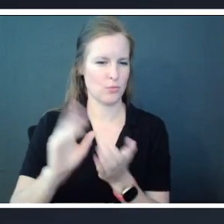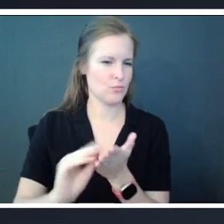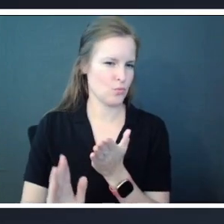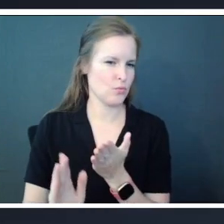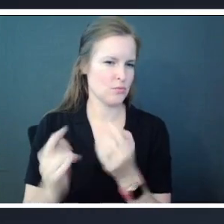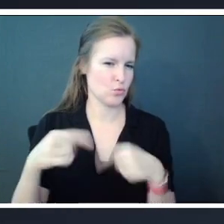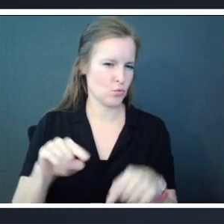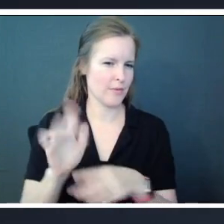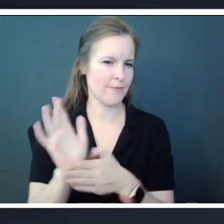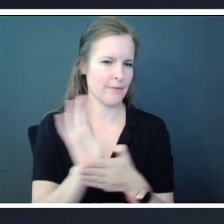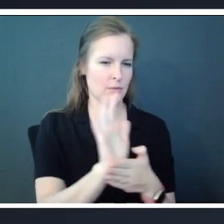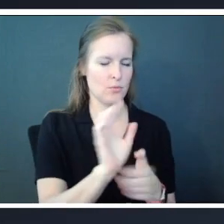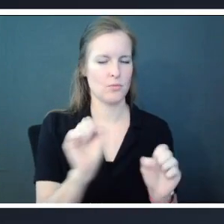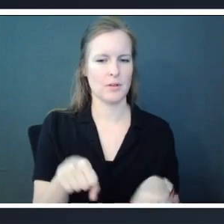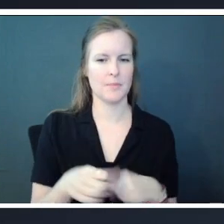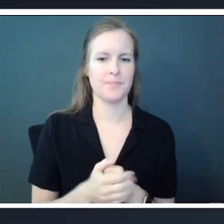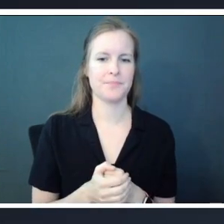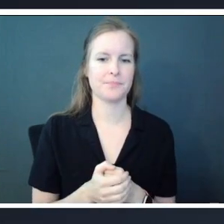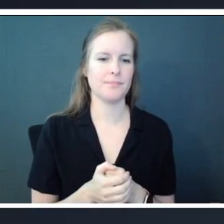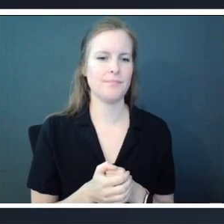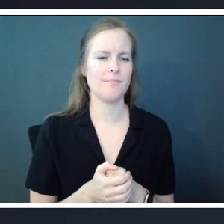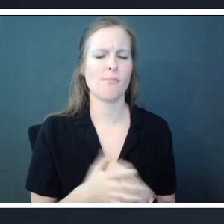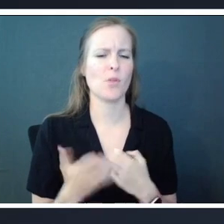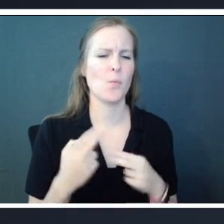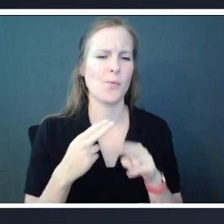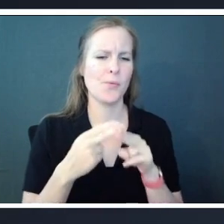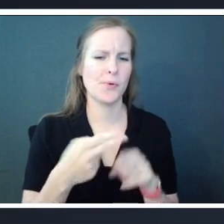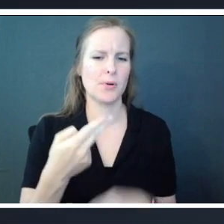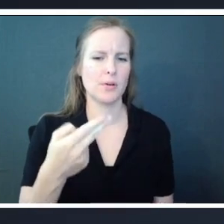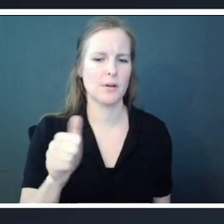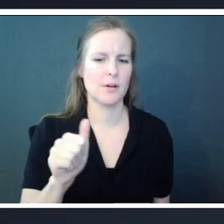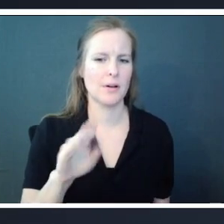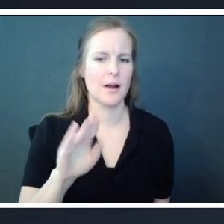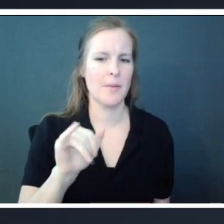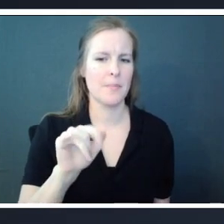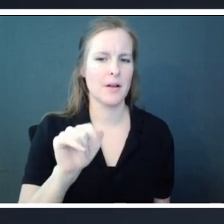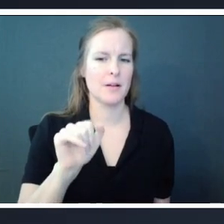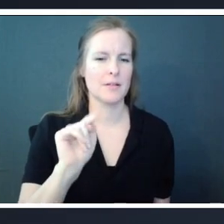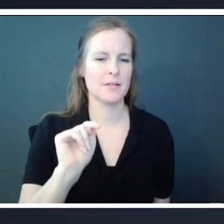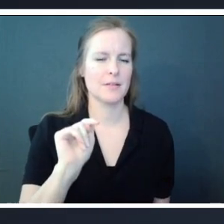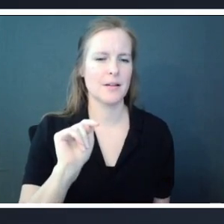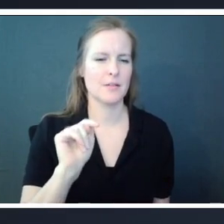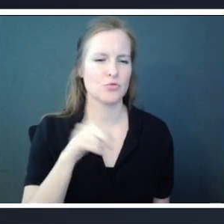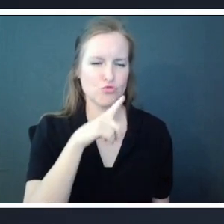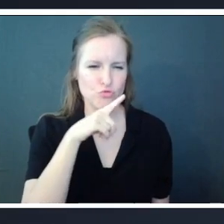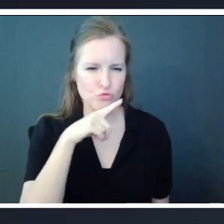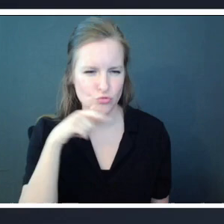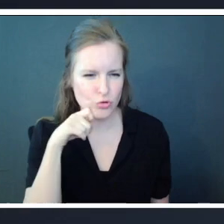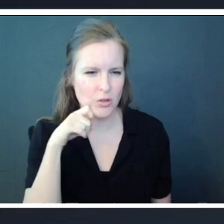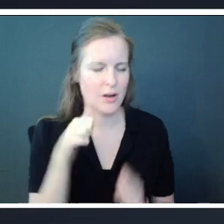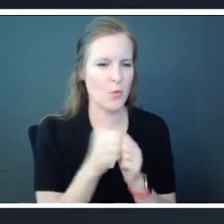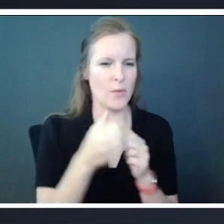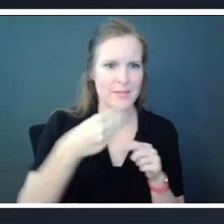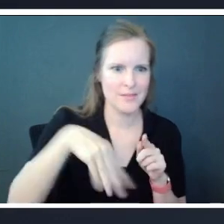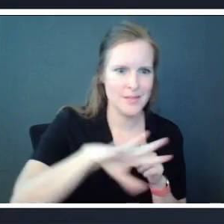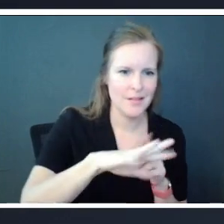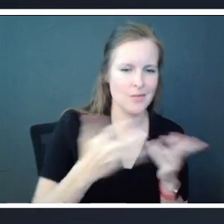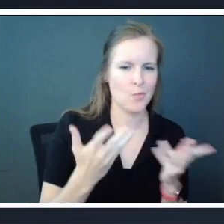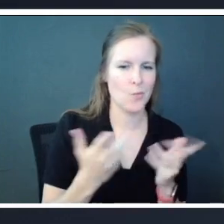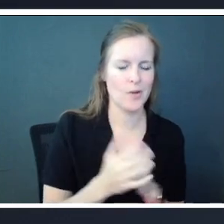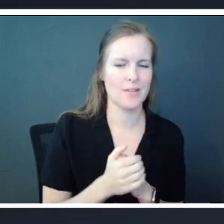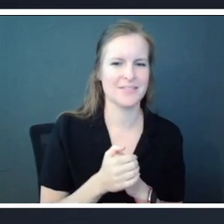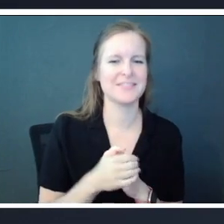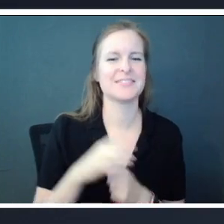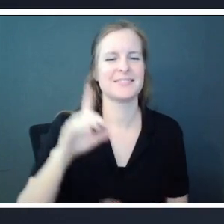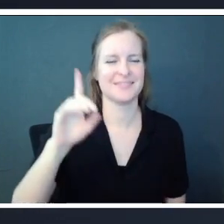So, what do you call habitat that is very dry with lots of sand? A desert. A desert is extremely dry,